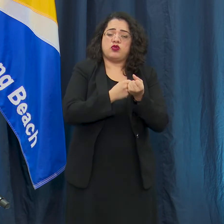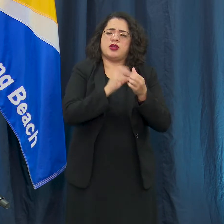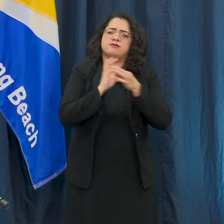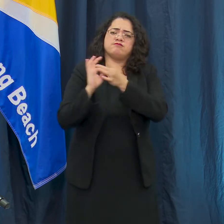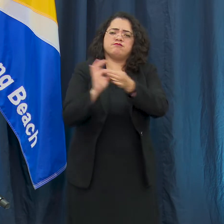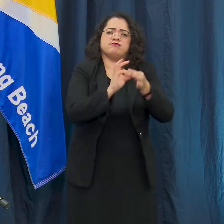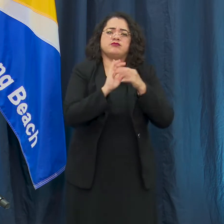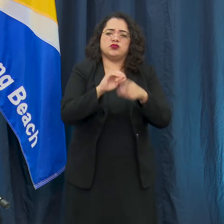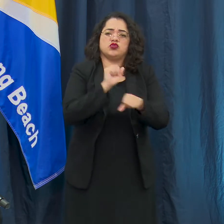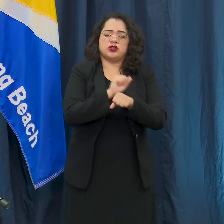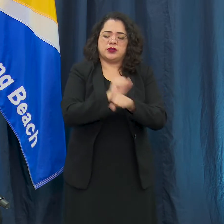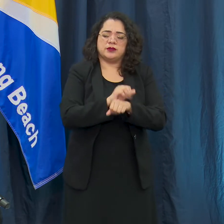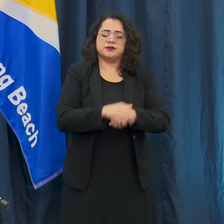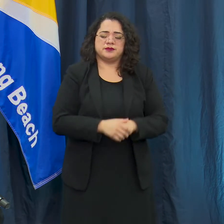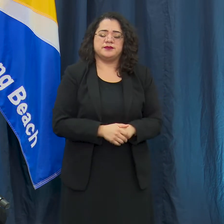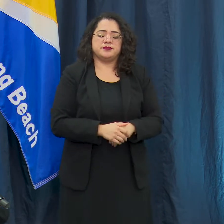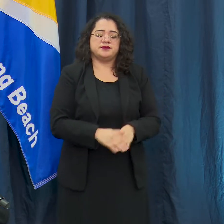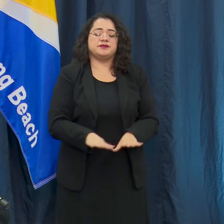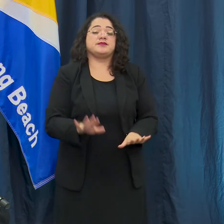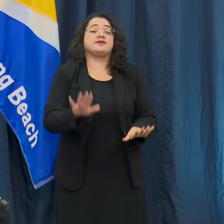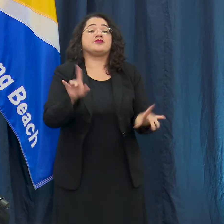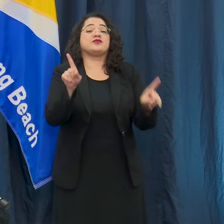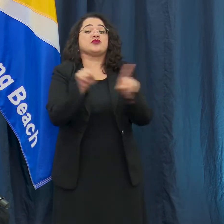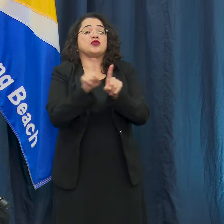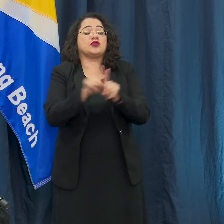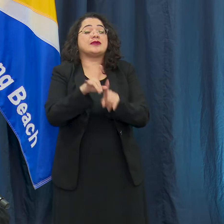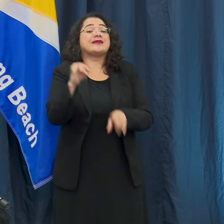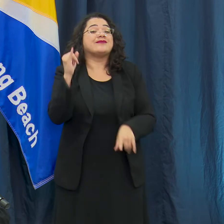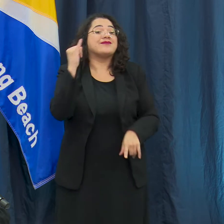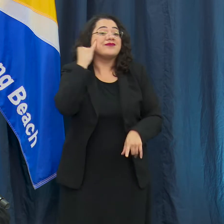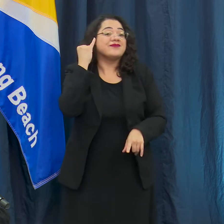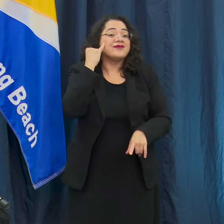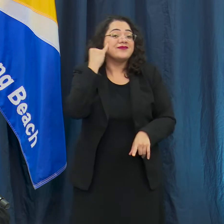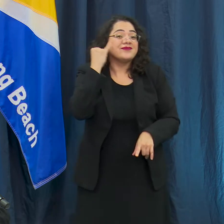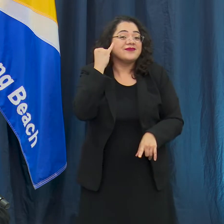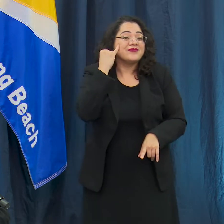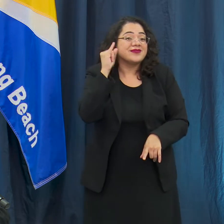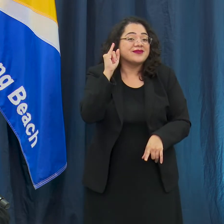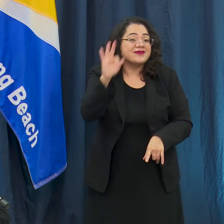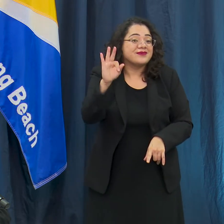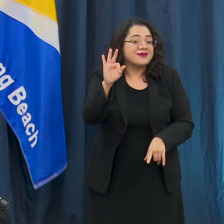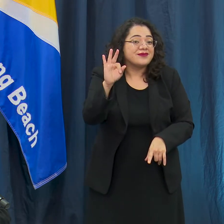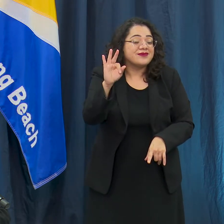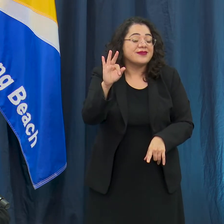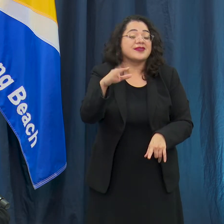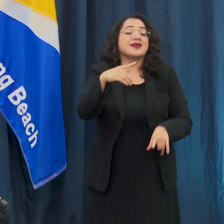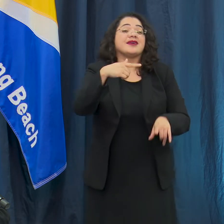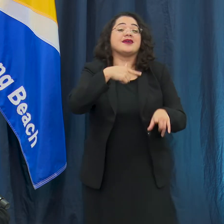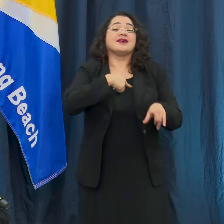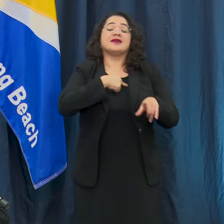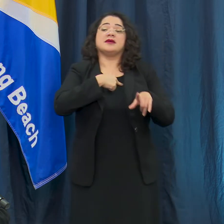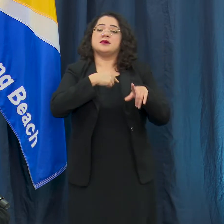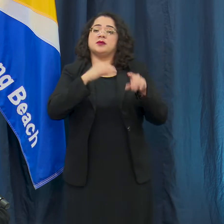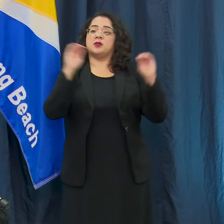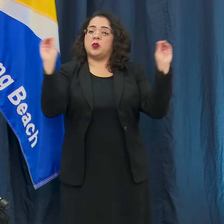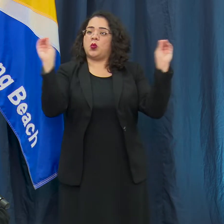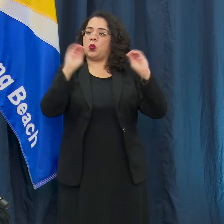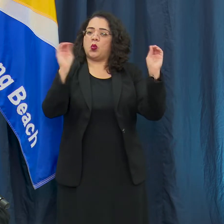next week and weeks we've remained where we are and we are not seeing our changes